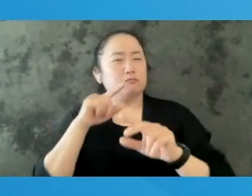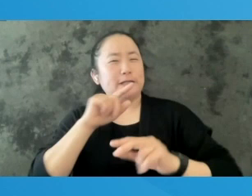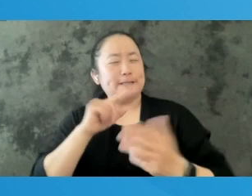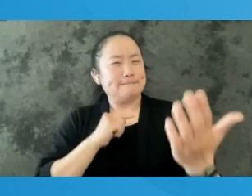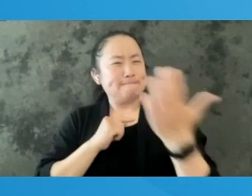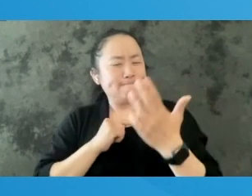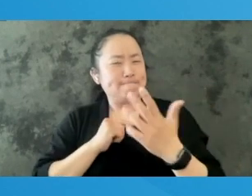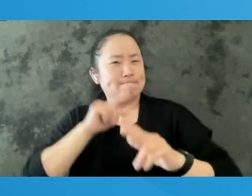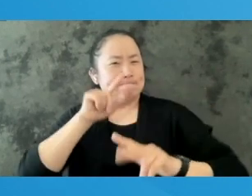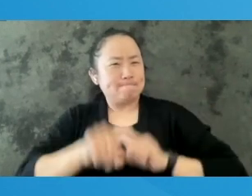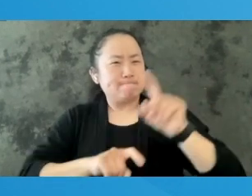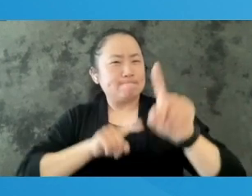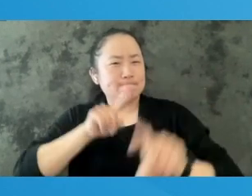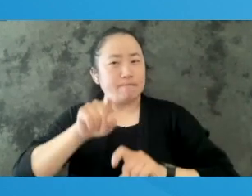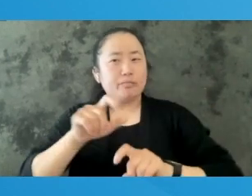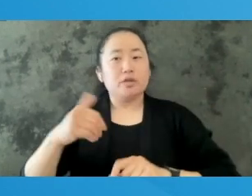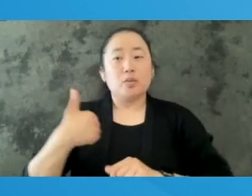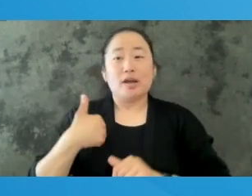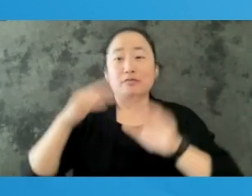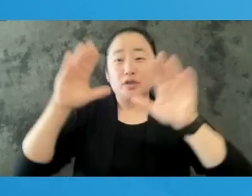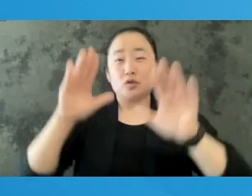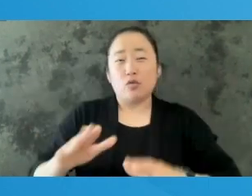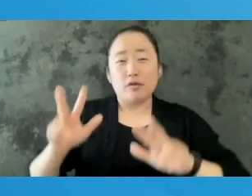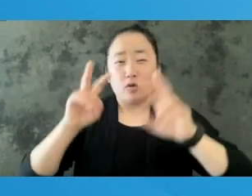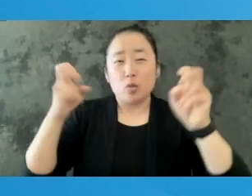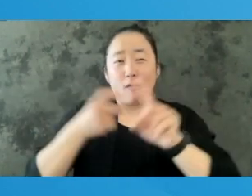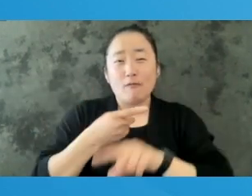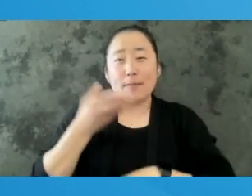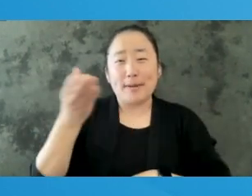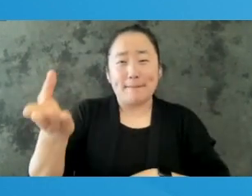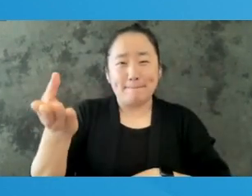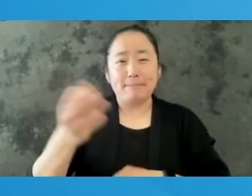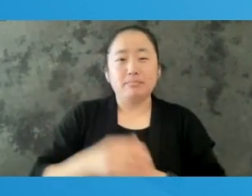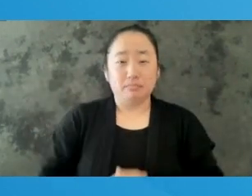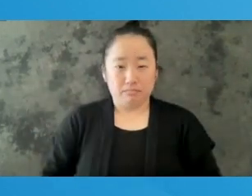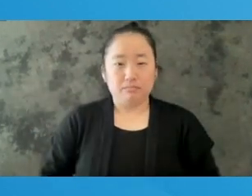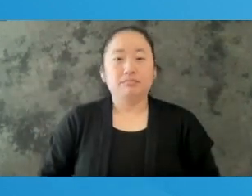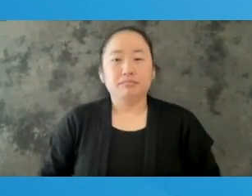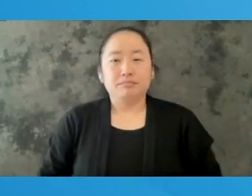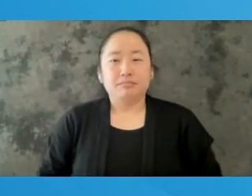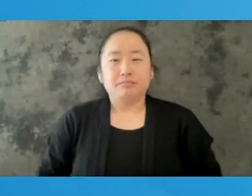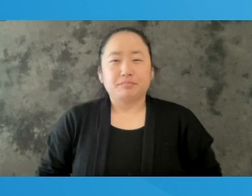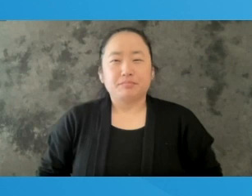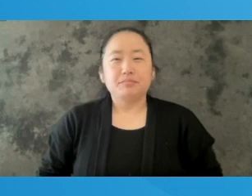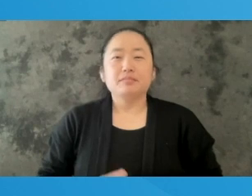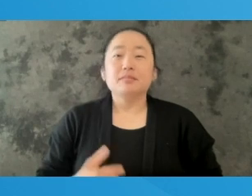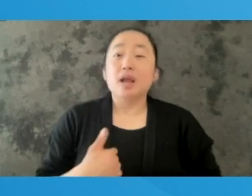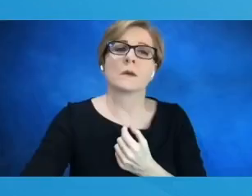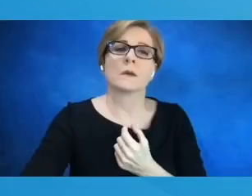So, we have this wonderful quote from him, "I am standing in the middle of a question